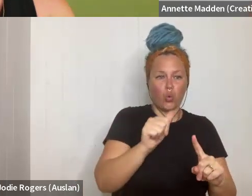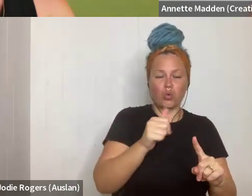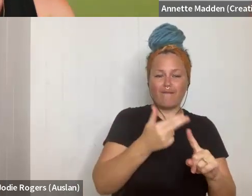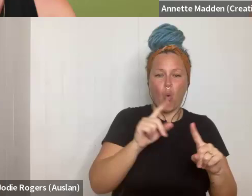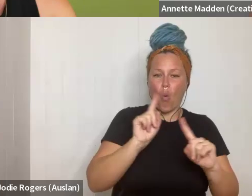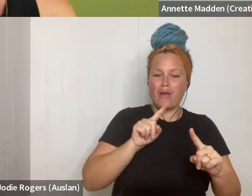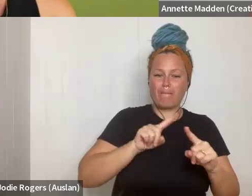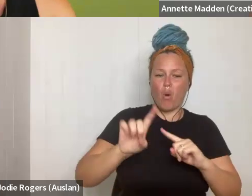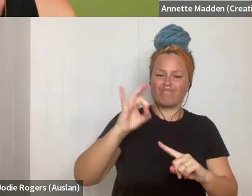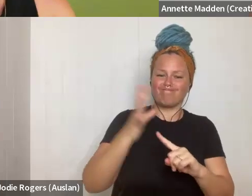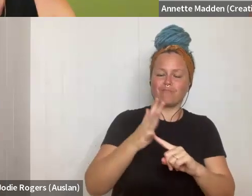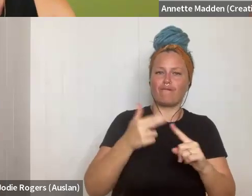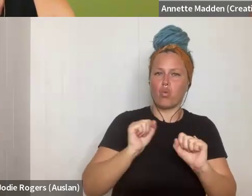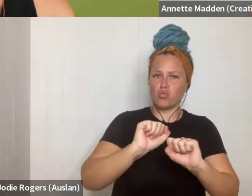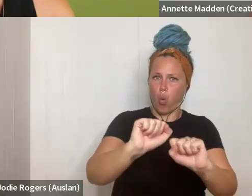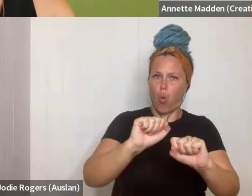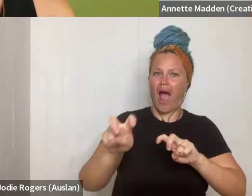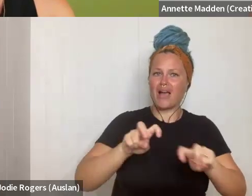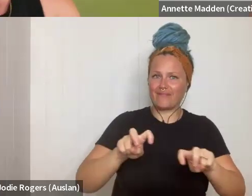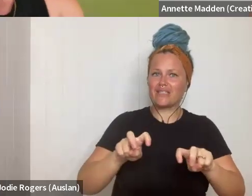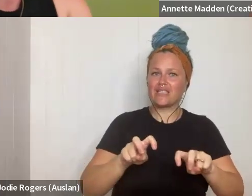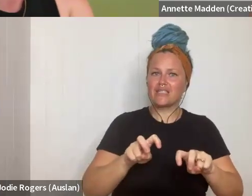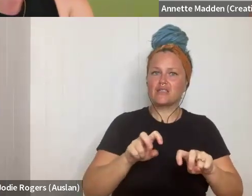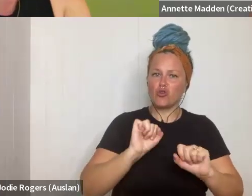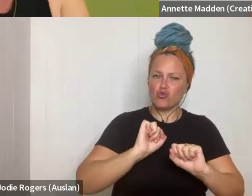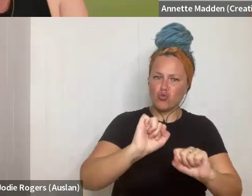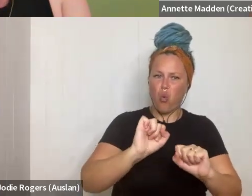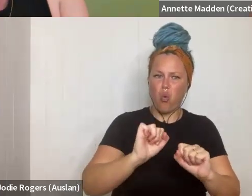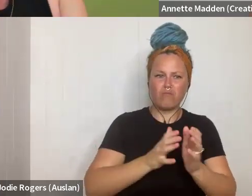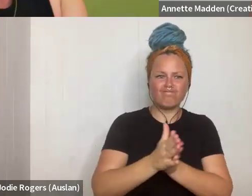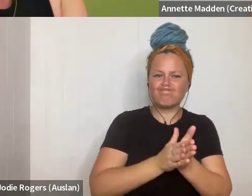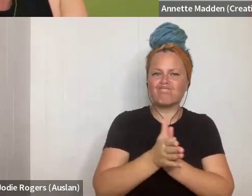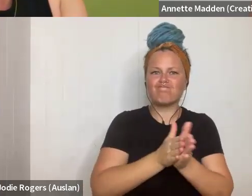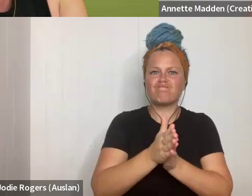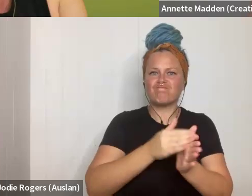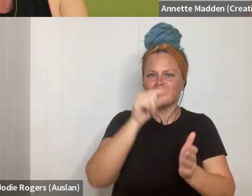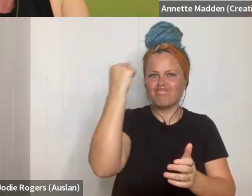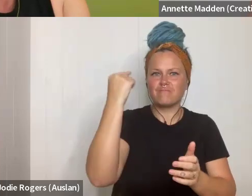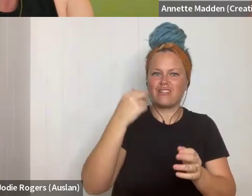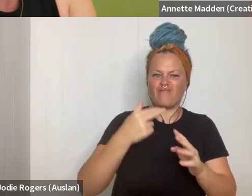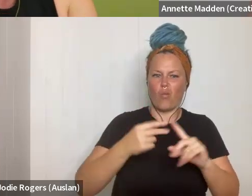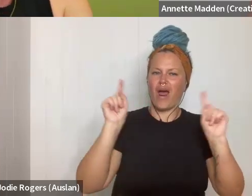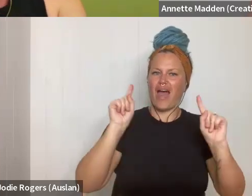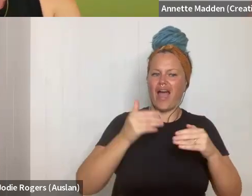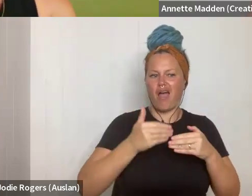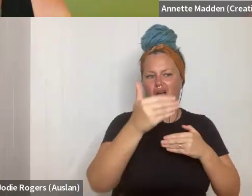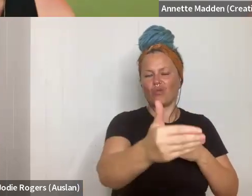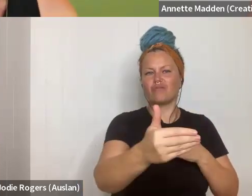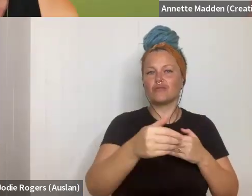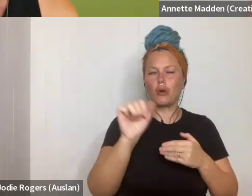what are the needs of your organisation? For that two-year period. And how can this investment best support your other overarching